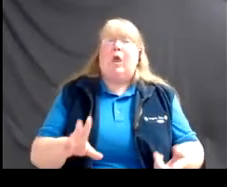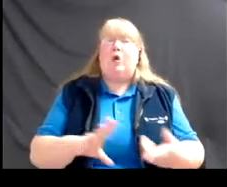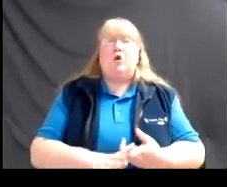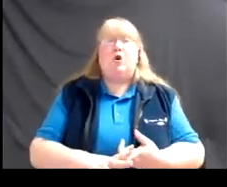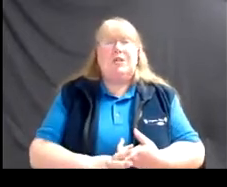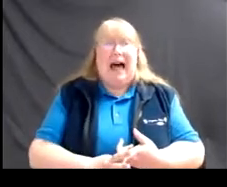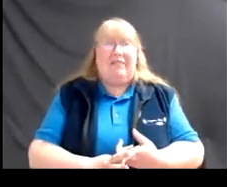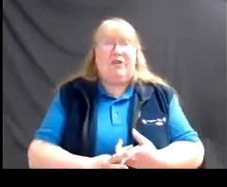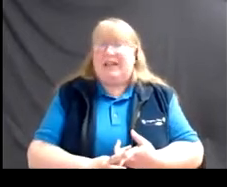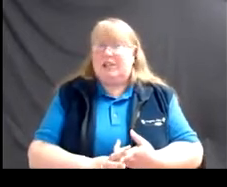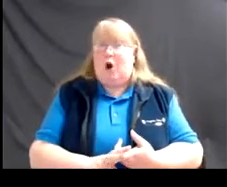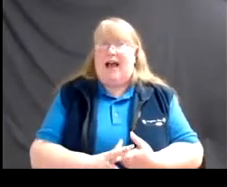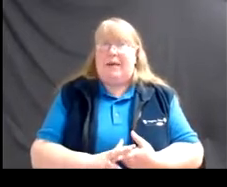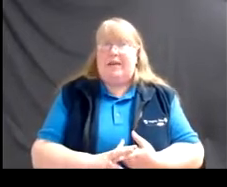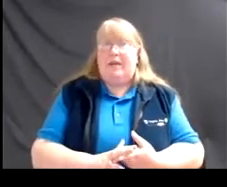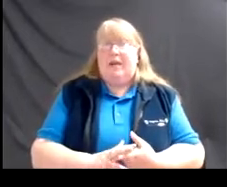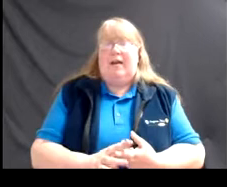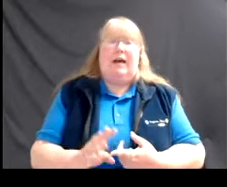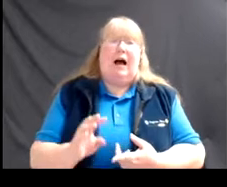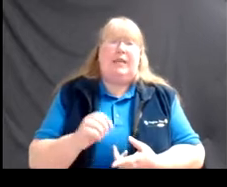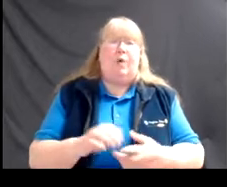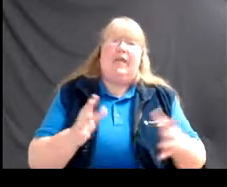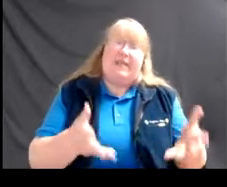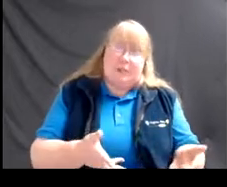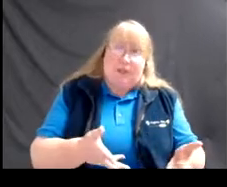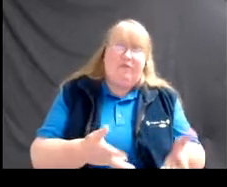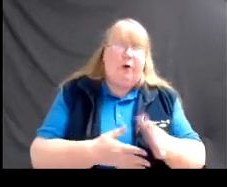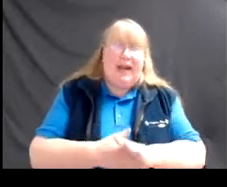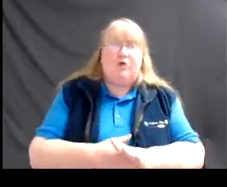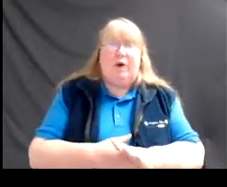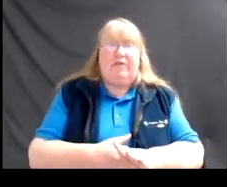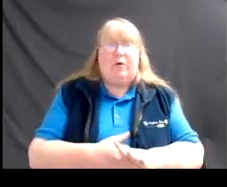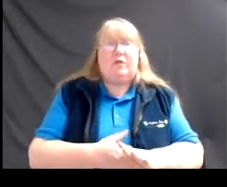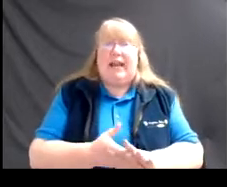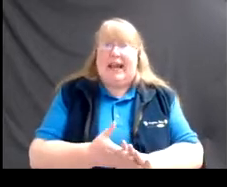Google Live Transcribe is one that's only for Android phones right now.